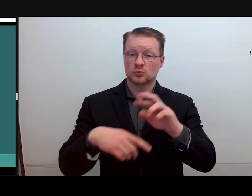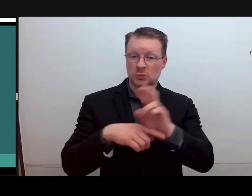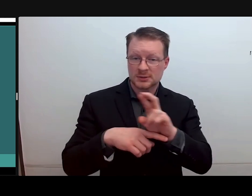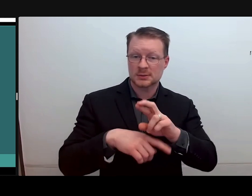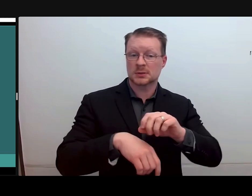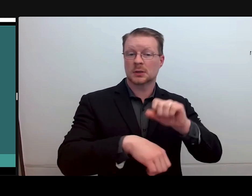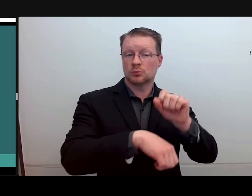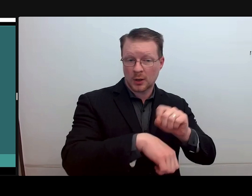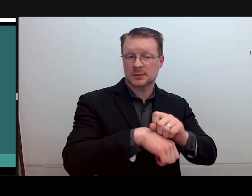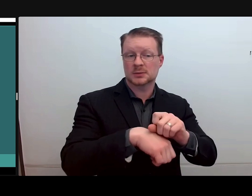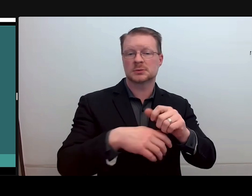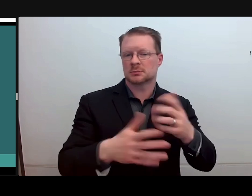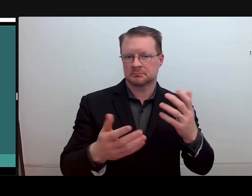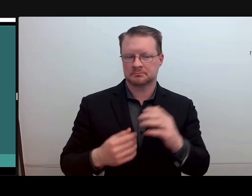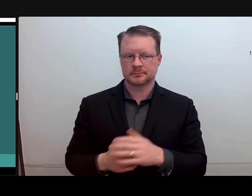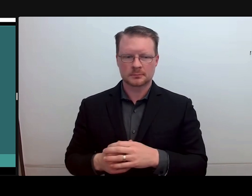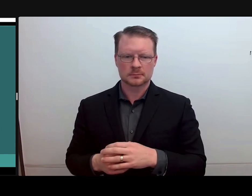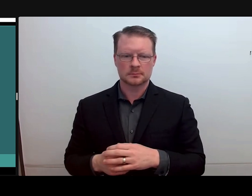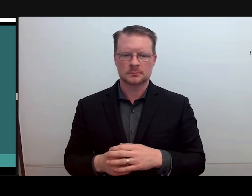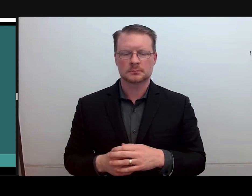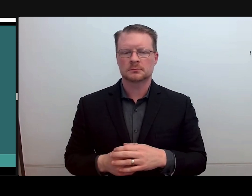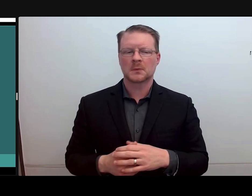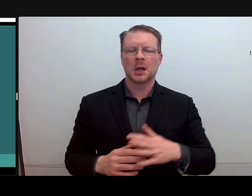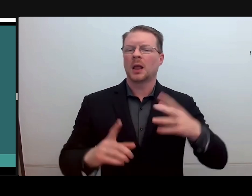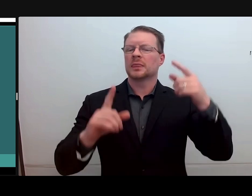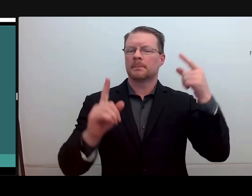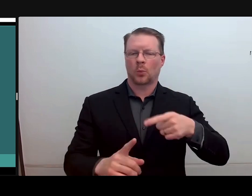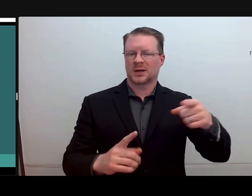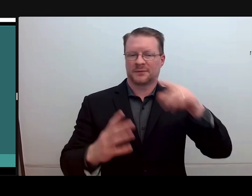during school, residency, or within practice.